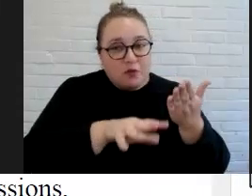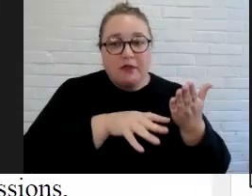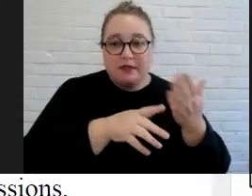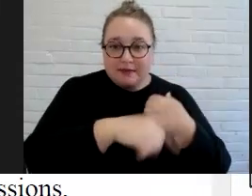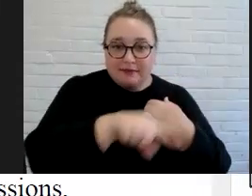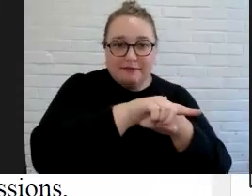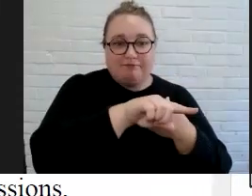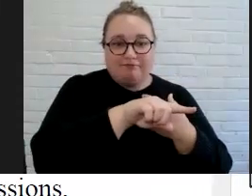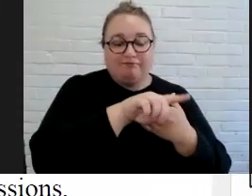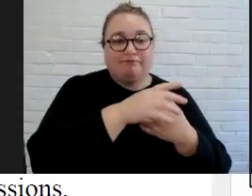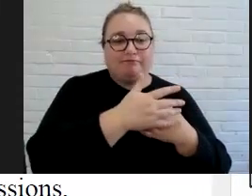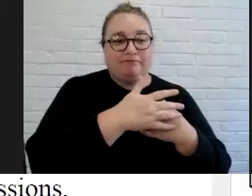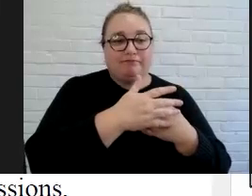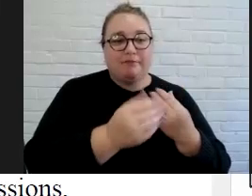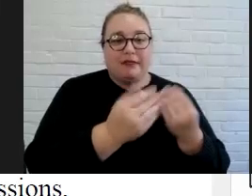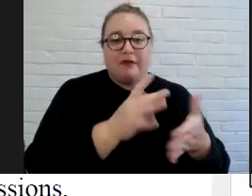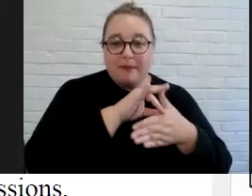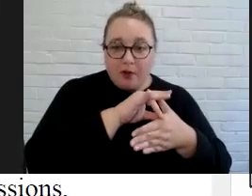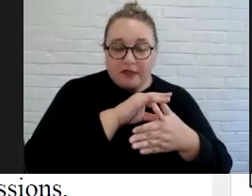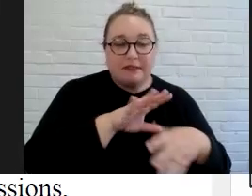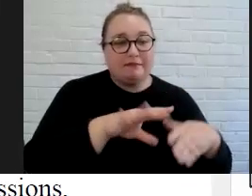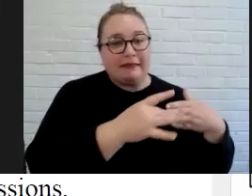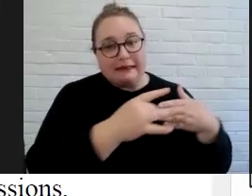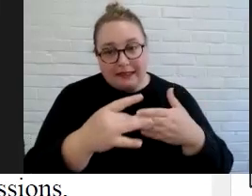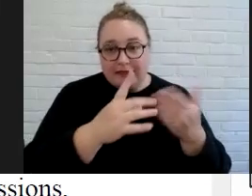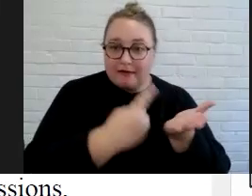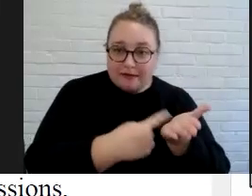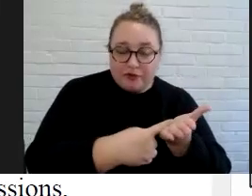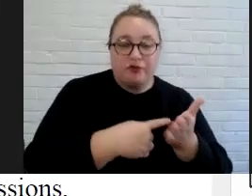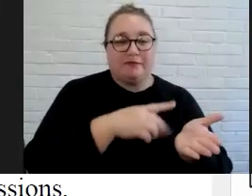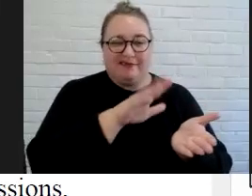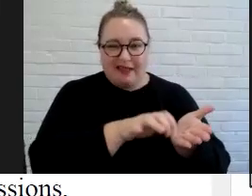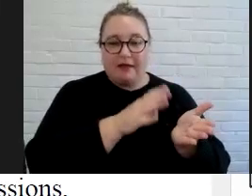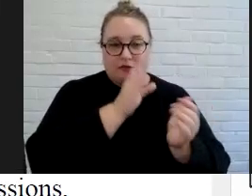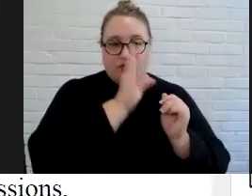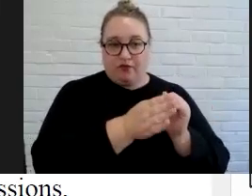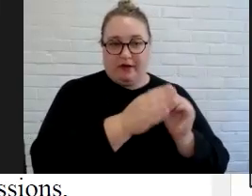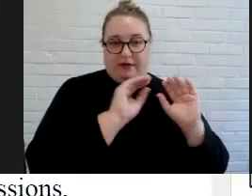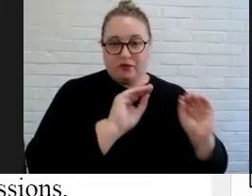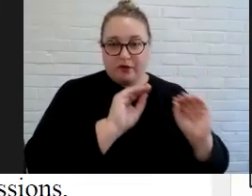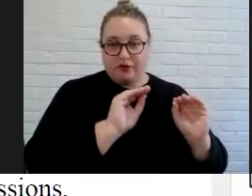you know, giving them content or leading the discussion. So direct instruction would be,